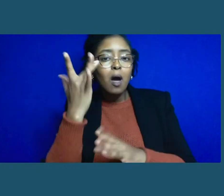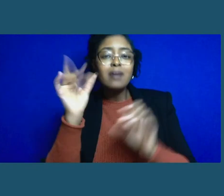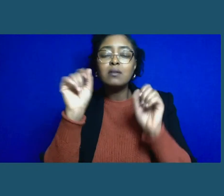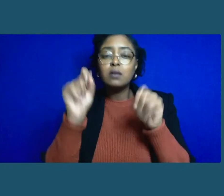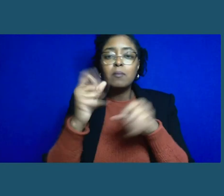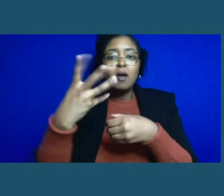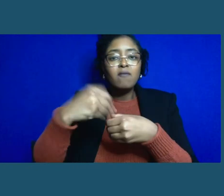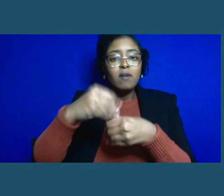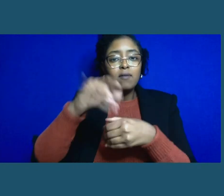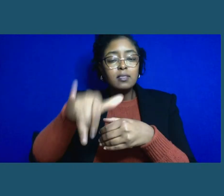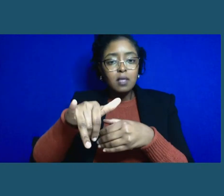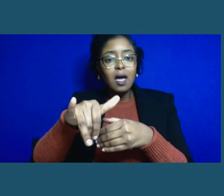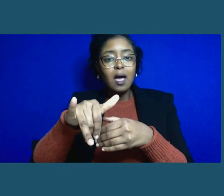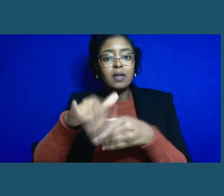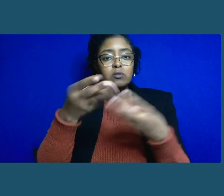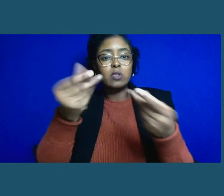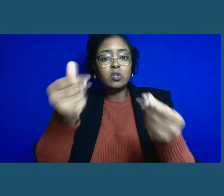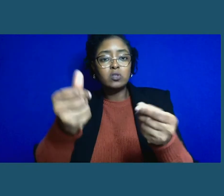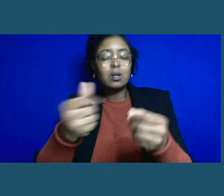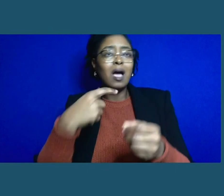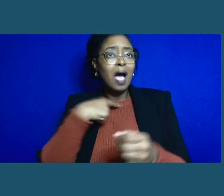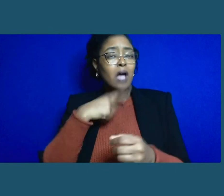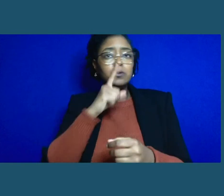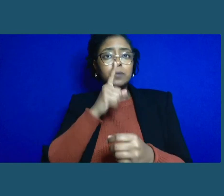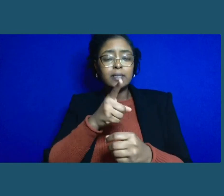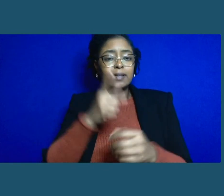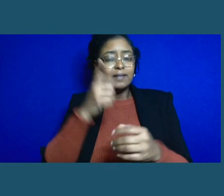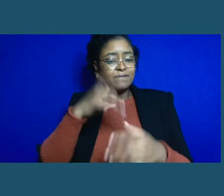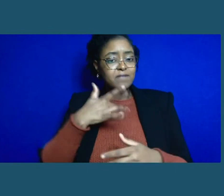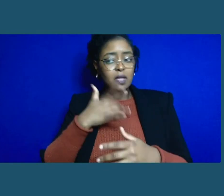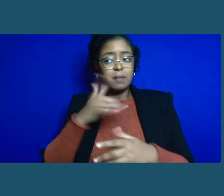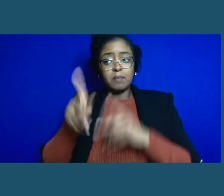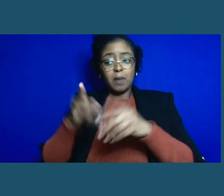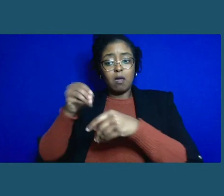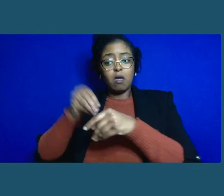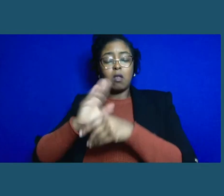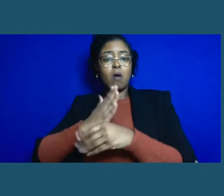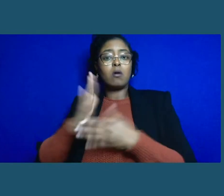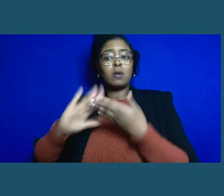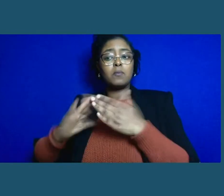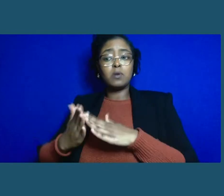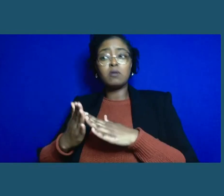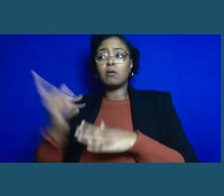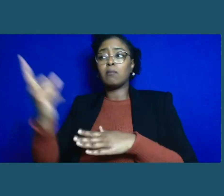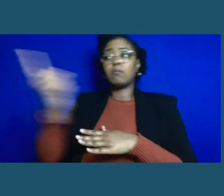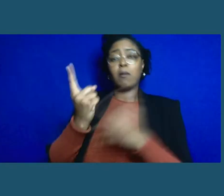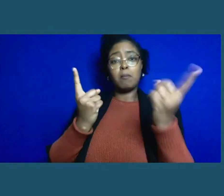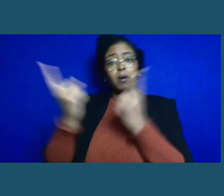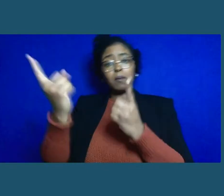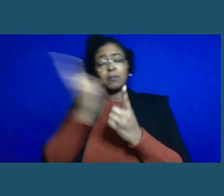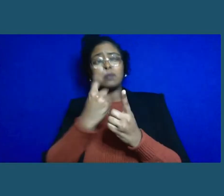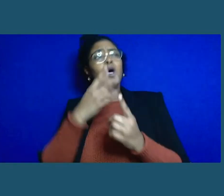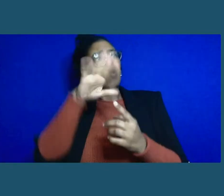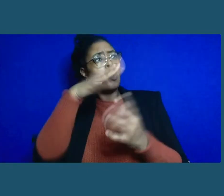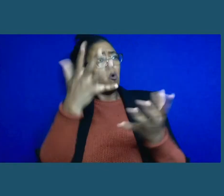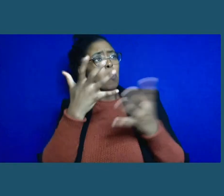next steps? And how do we involve you directly? Um so that you can be a part of that, and I